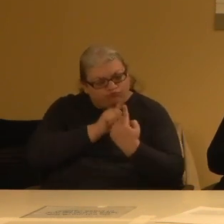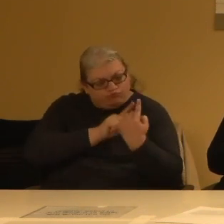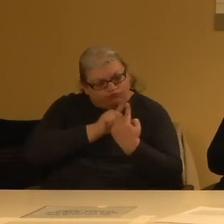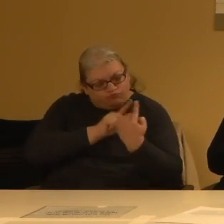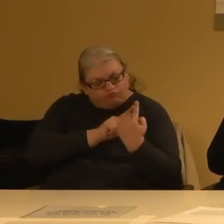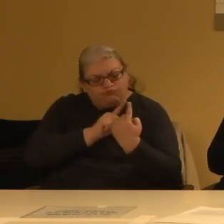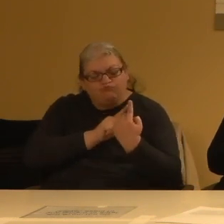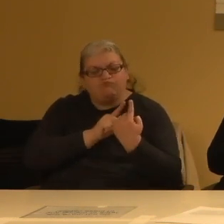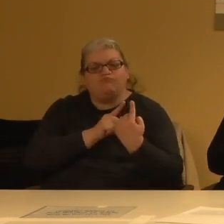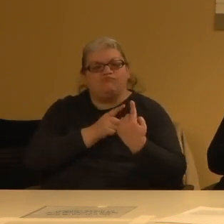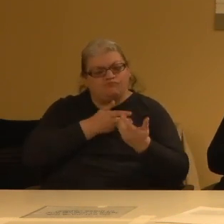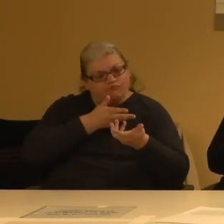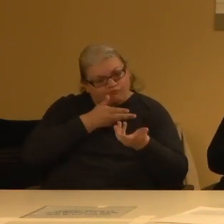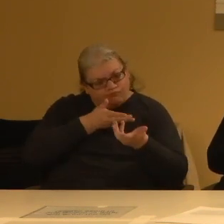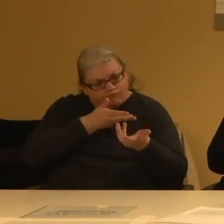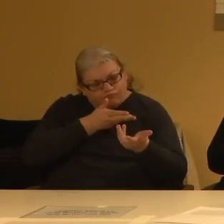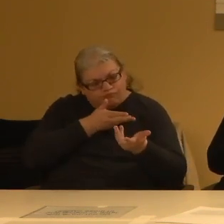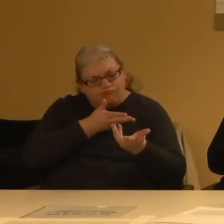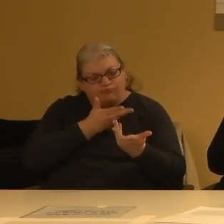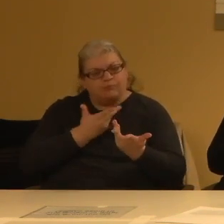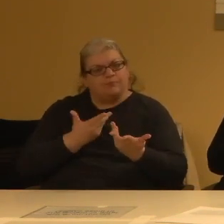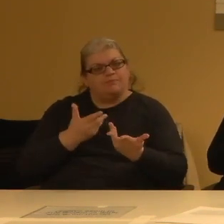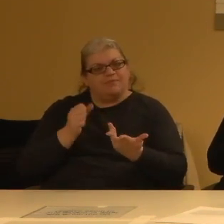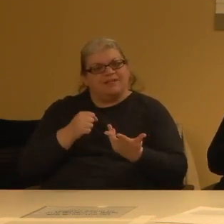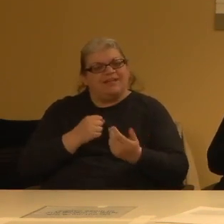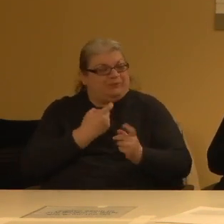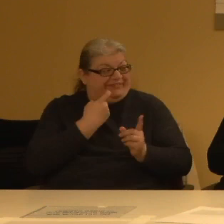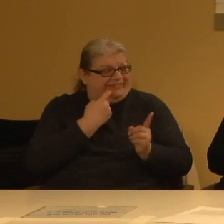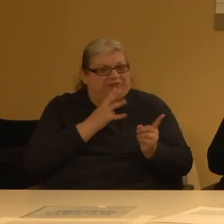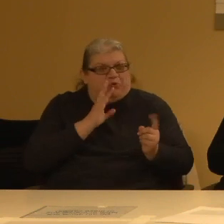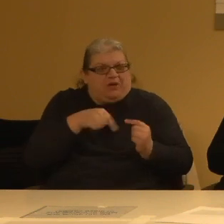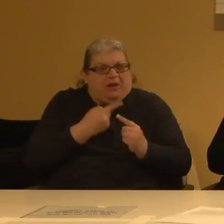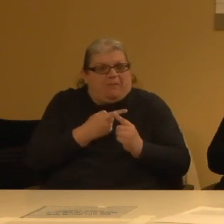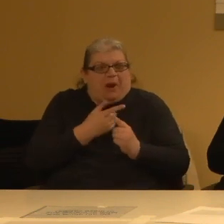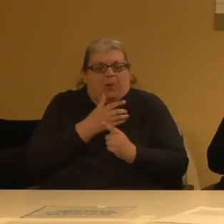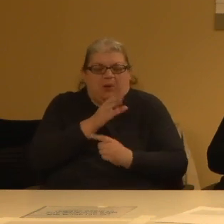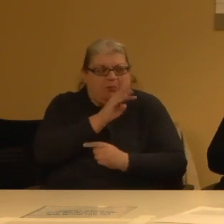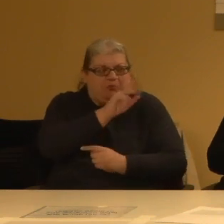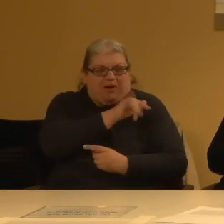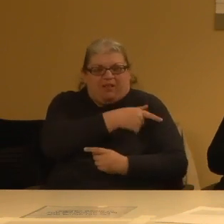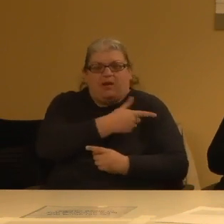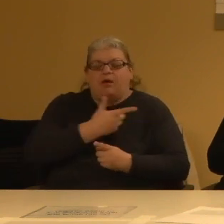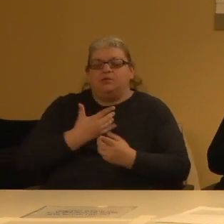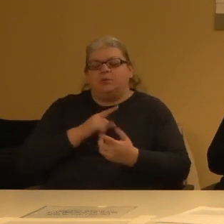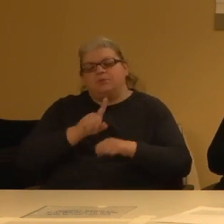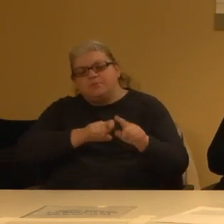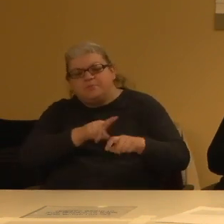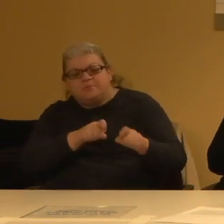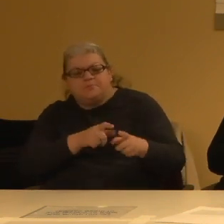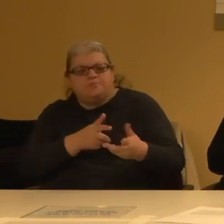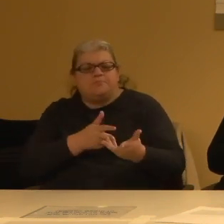you can do sort of what Bradley was is talking about, which is asking the questions like, "Where do you see your play?